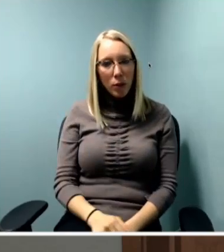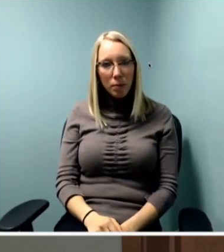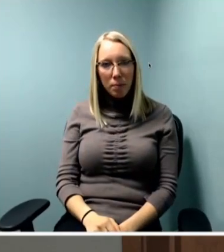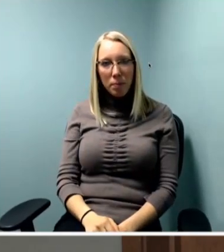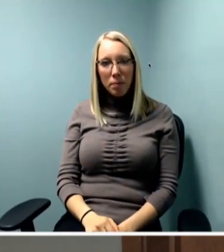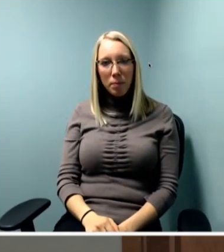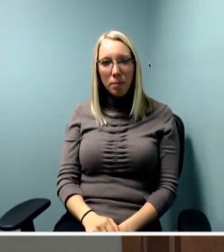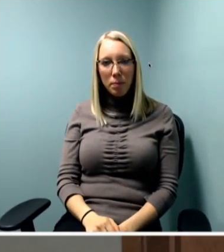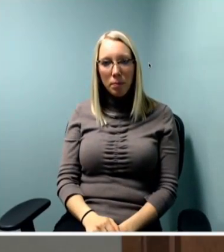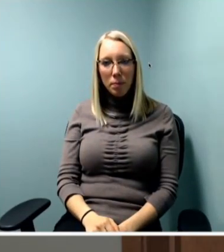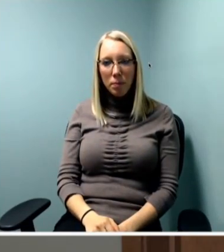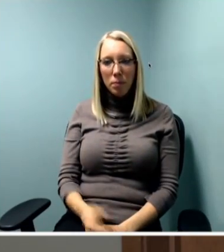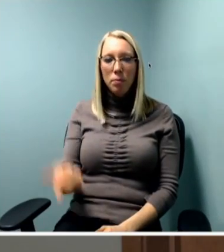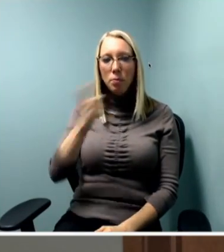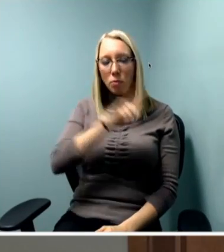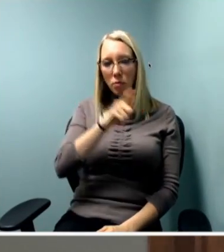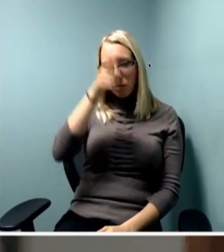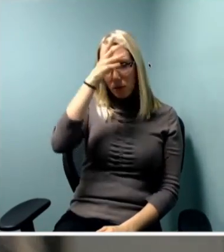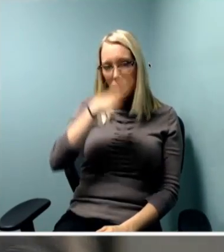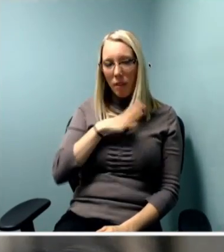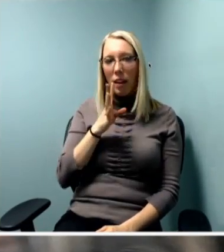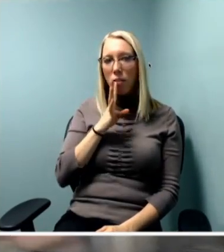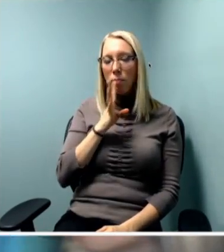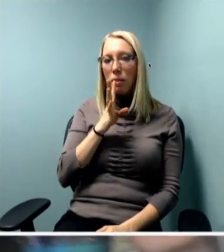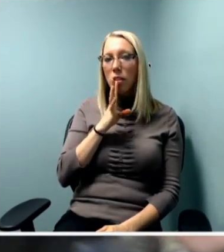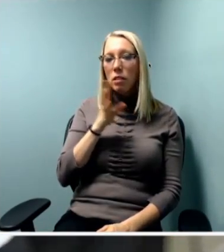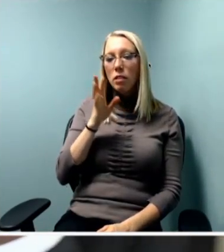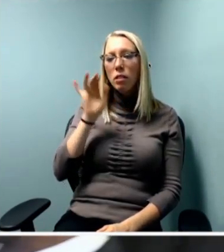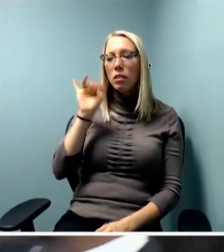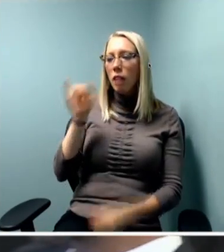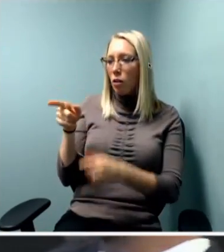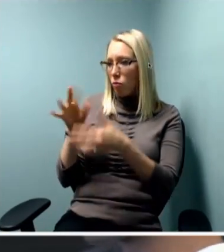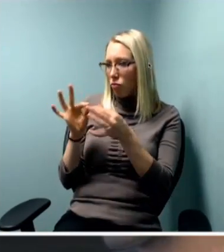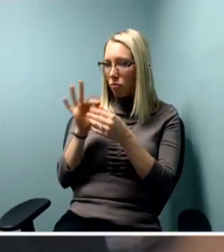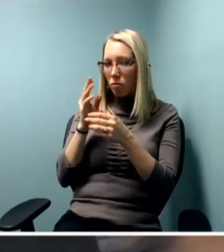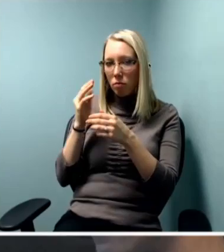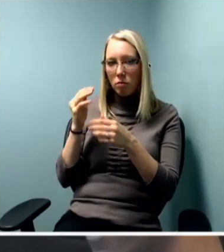(Charles) That comment reminds me of the International Wheelchair Dance Festival,